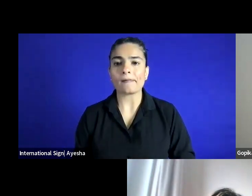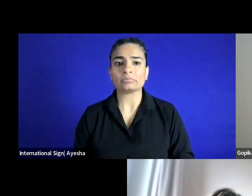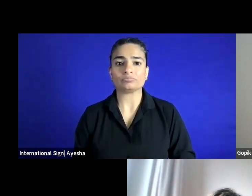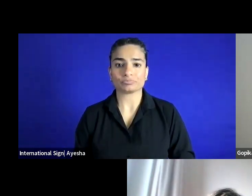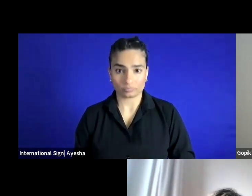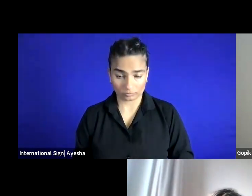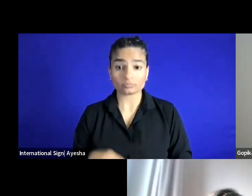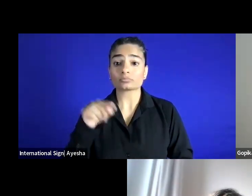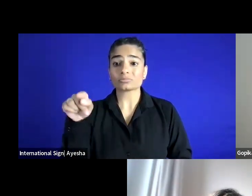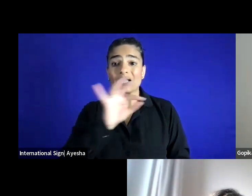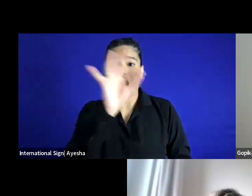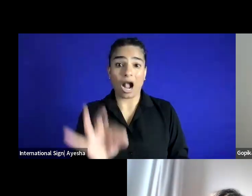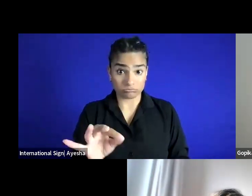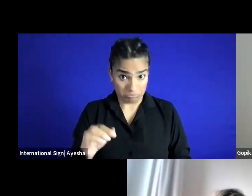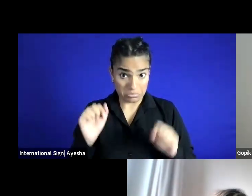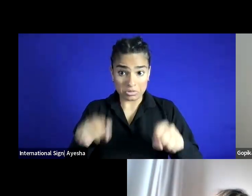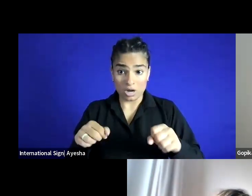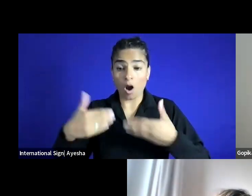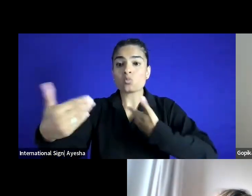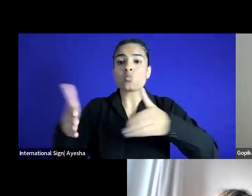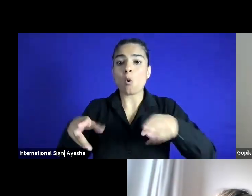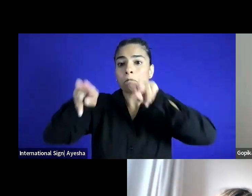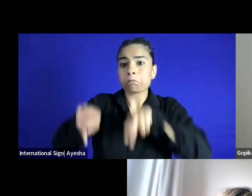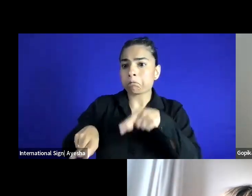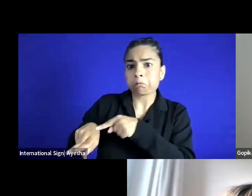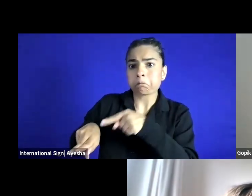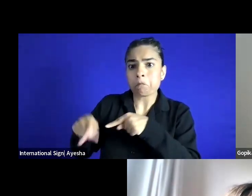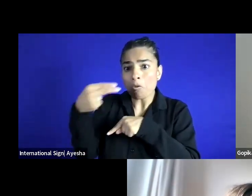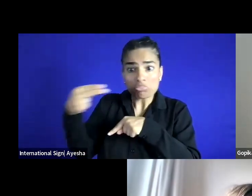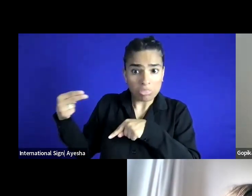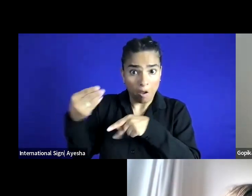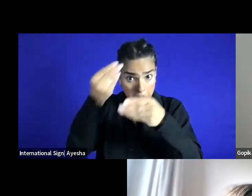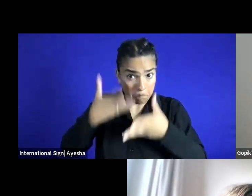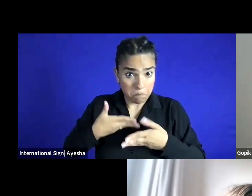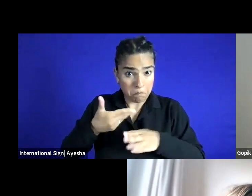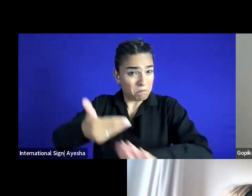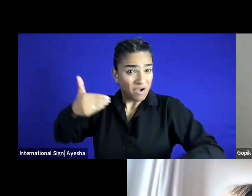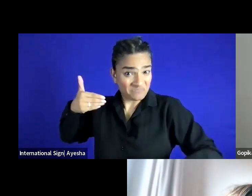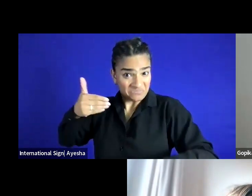Obviously, there are many different places where that comes from, both from a sense of comfort and,